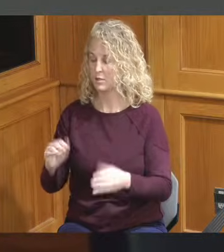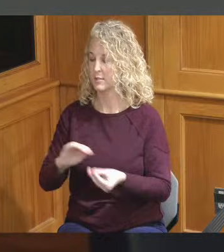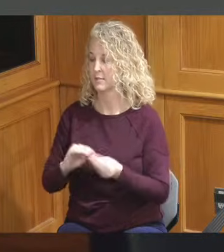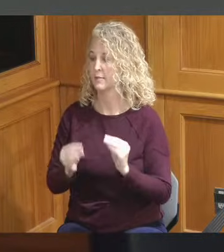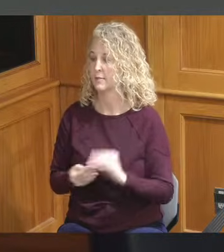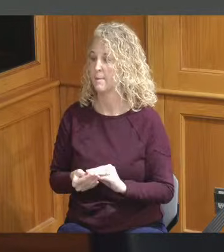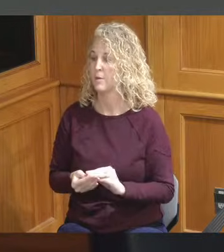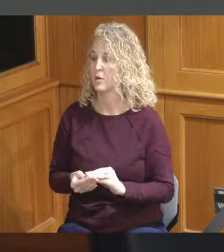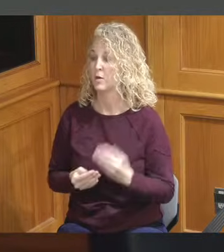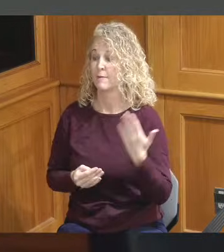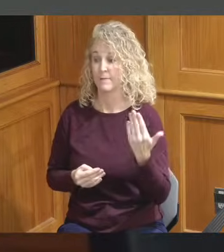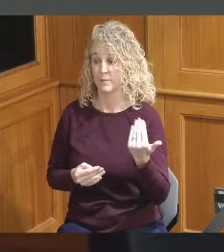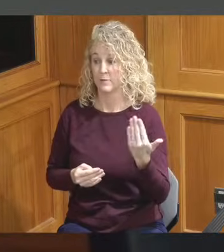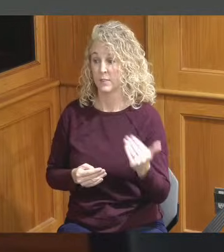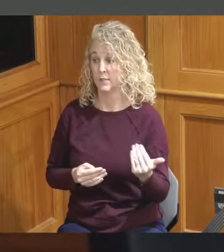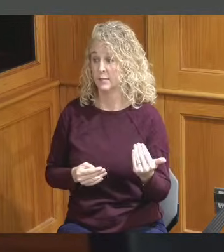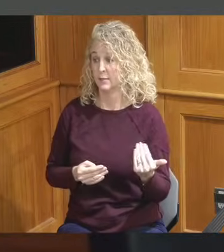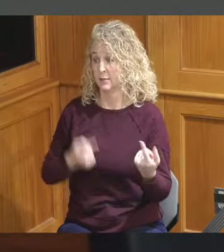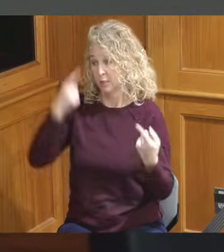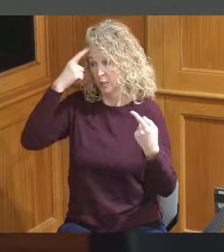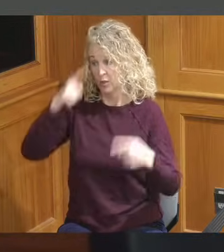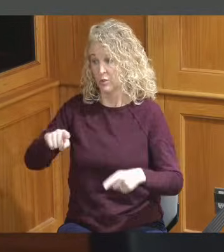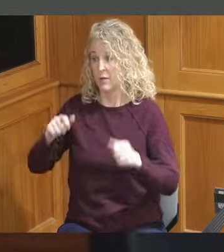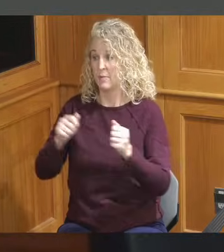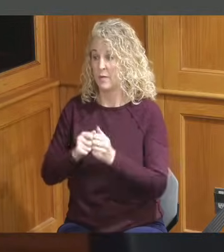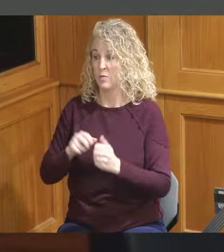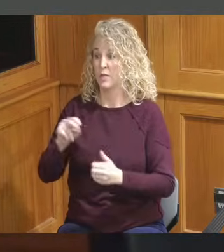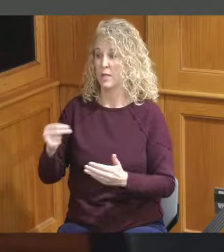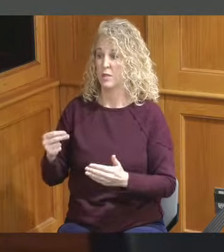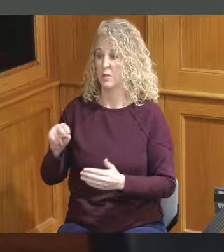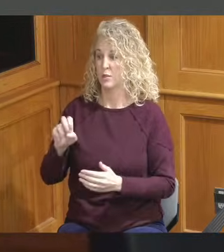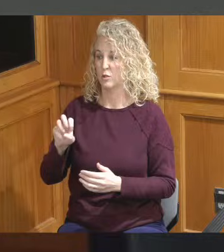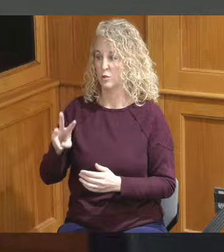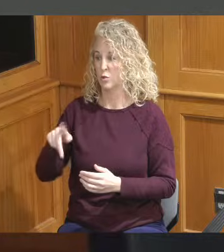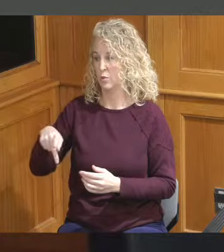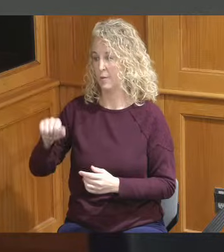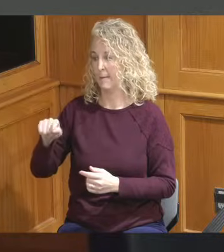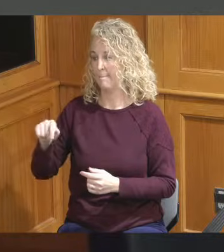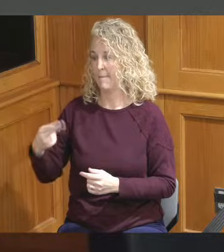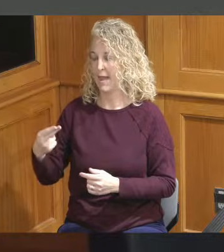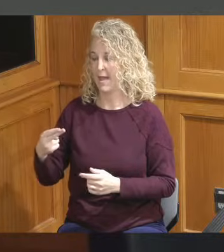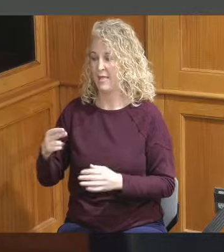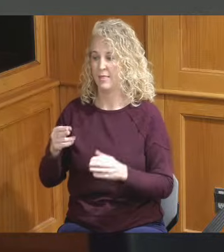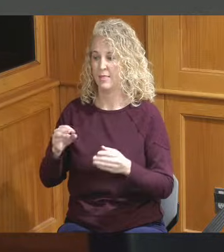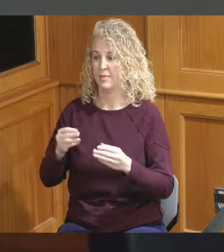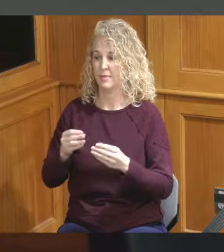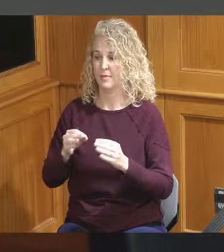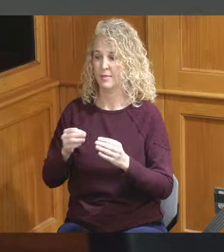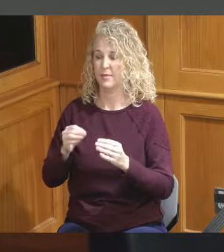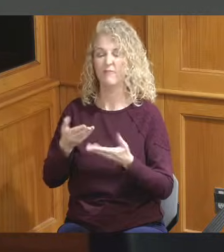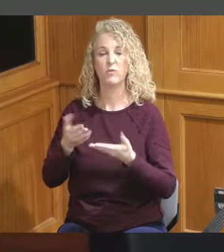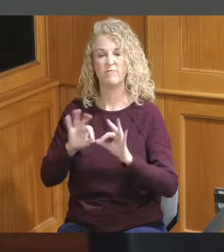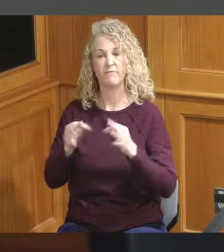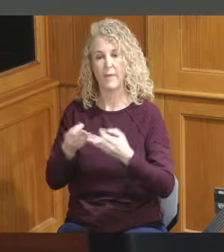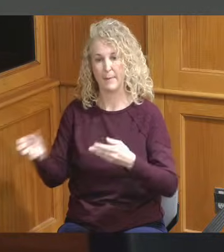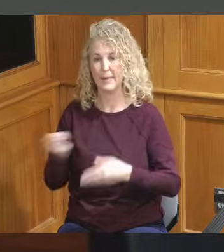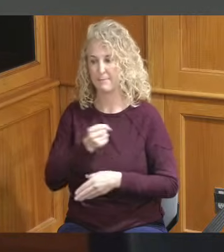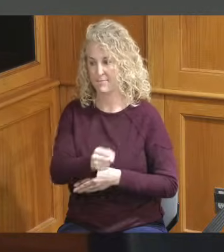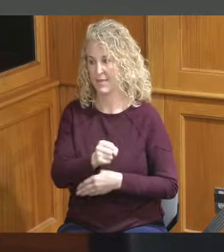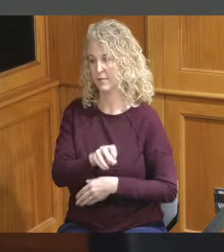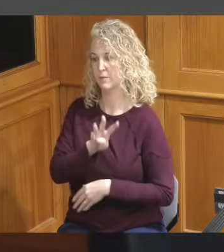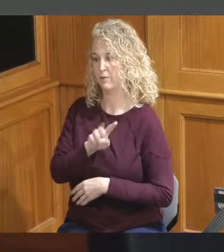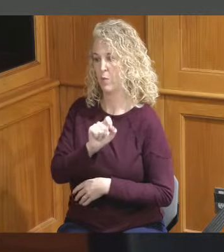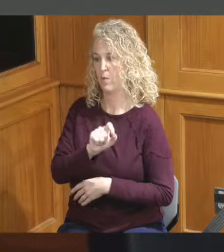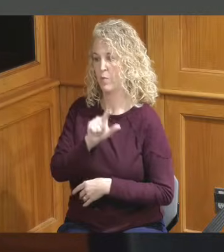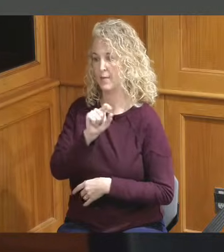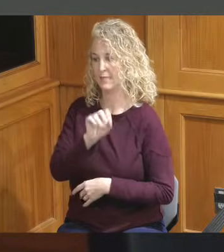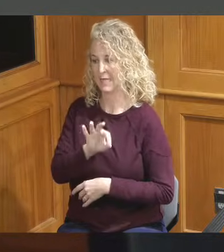Item number 15 is an agreement with New Path for Family Placement Services for $4.91 million. Item